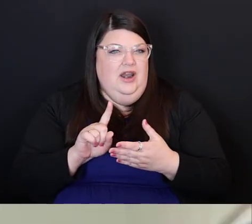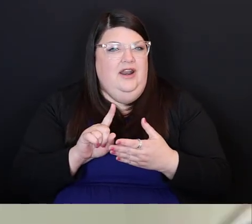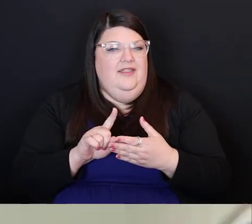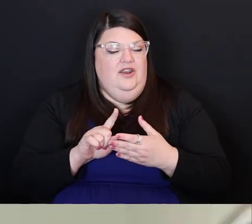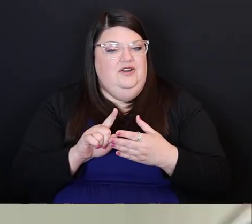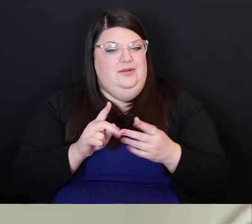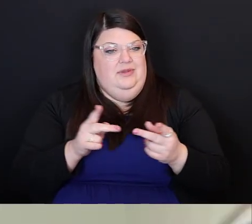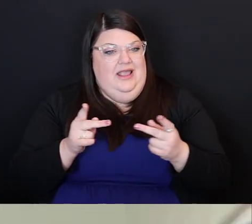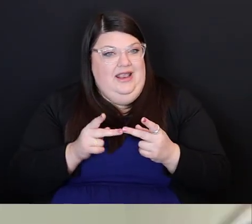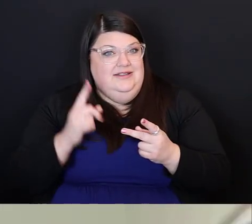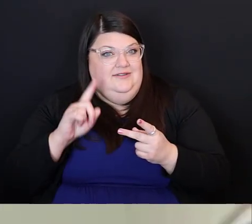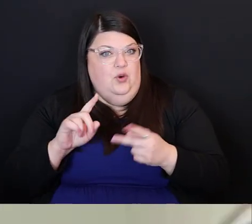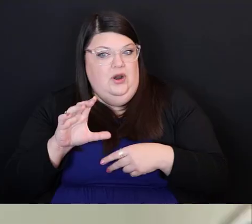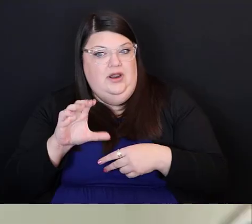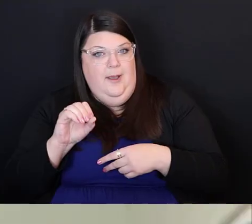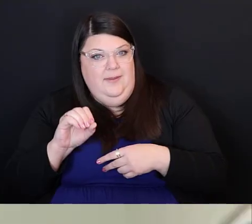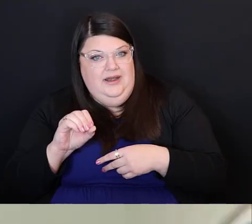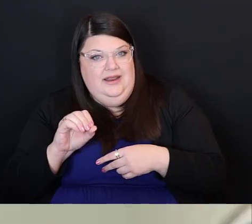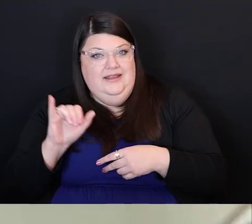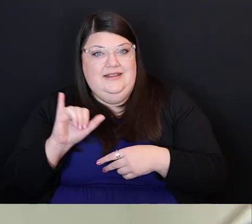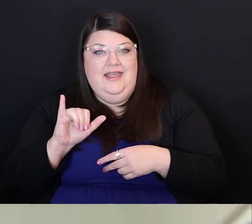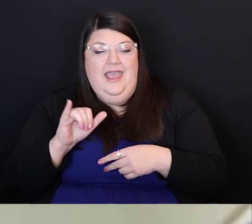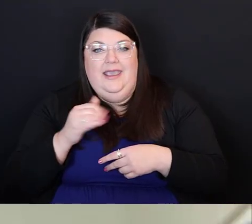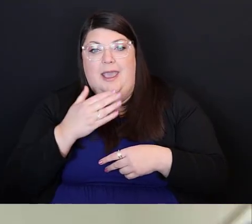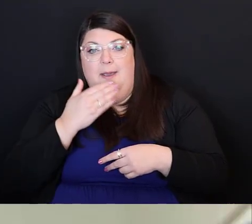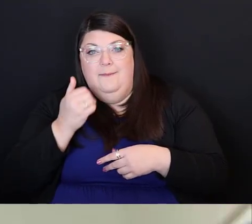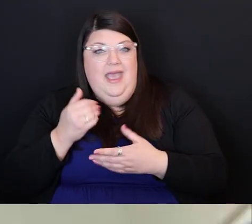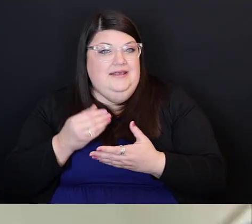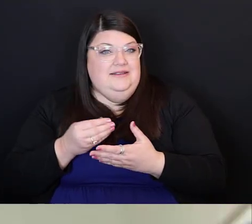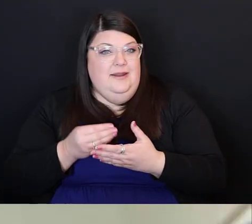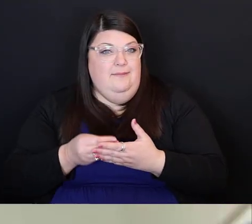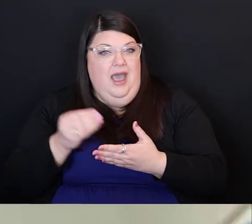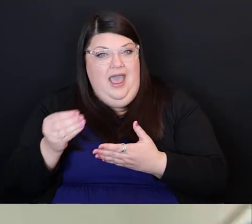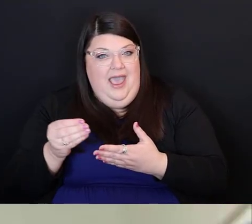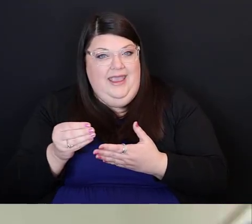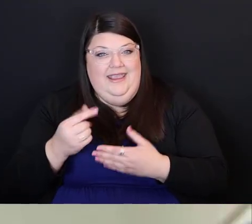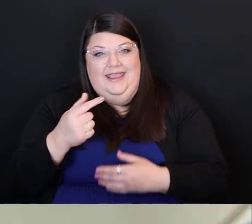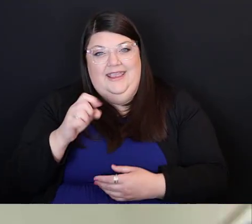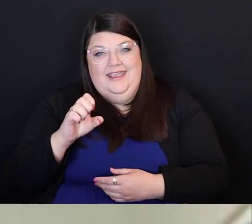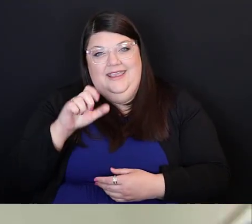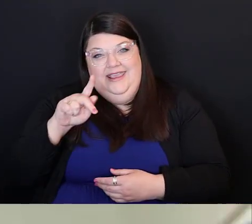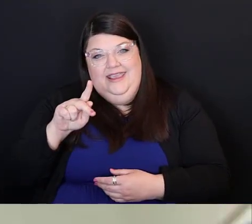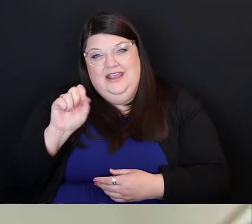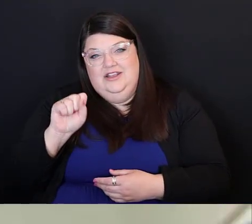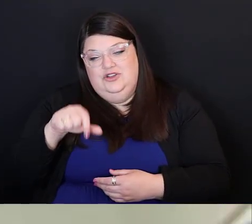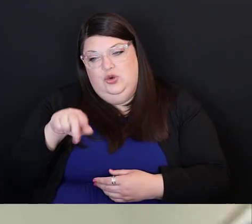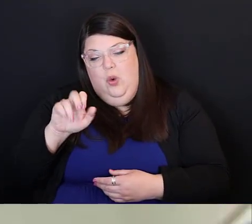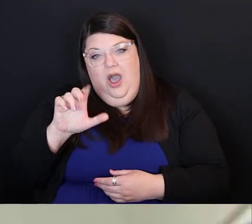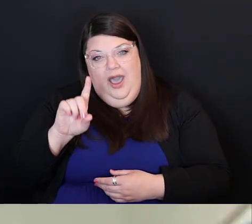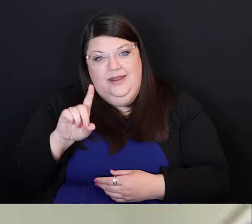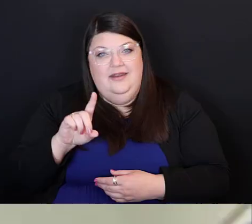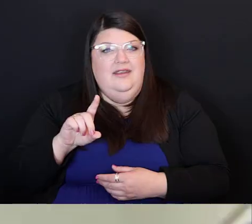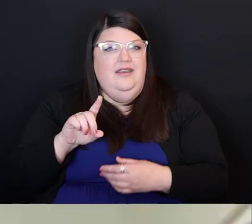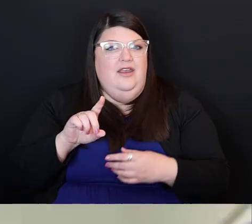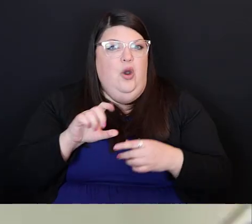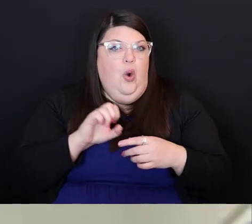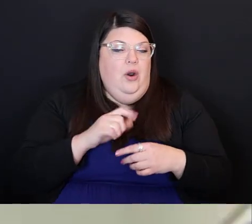and room for companies like Best Buy's Geek Squad or Apple's Genius Bar to help you set up or help a caregiver.